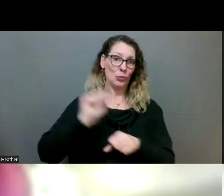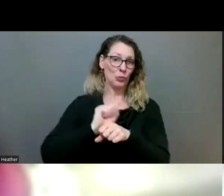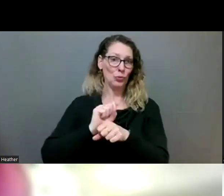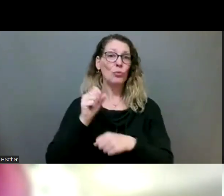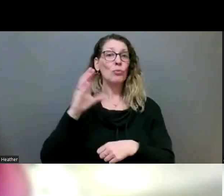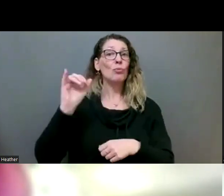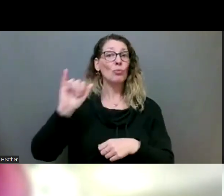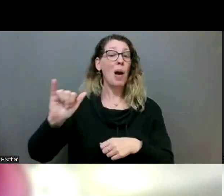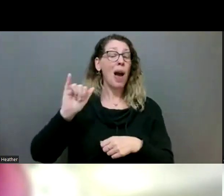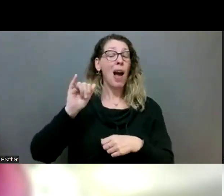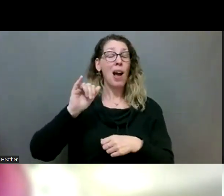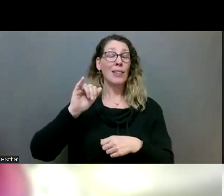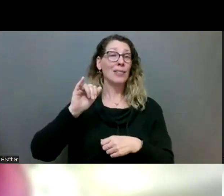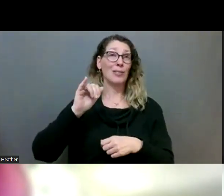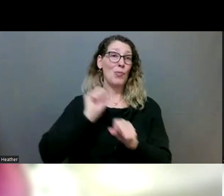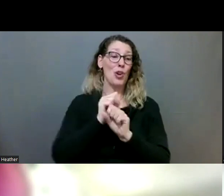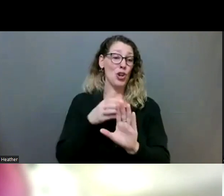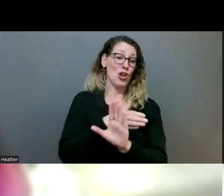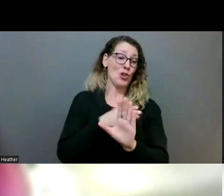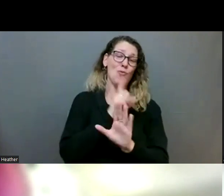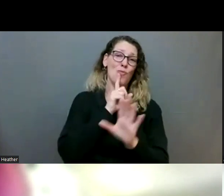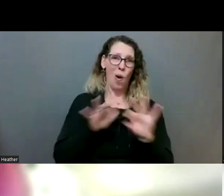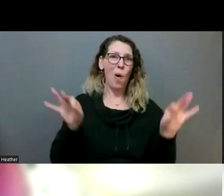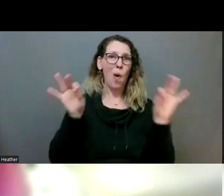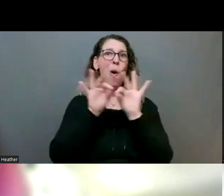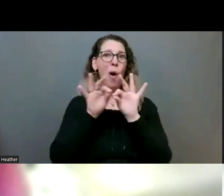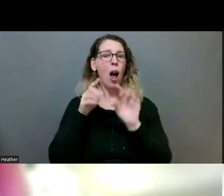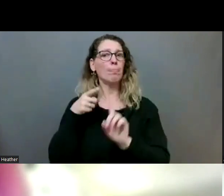work we were doing was just the importance of getting to that Tier 1 and making sure